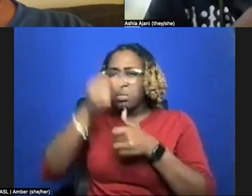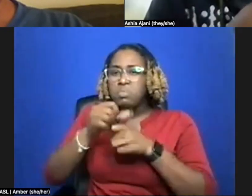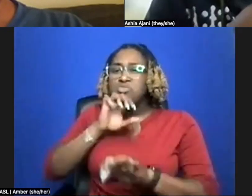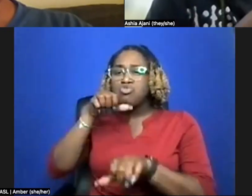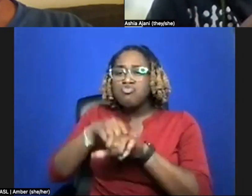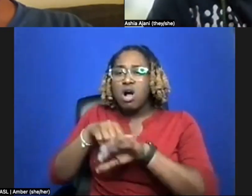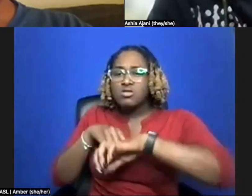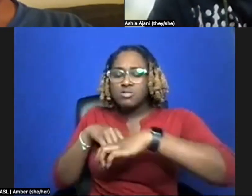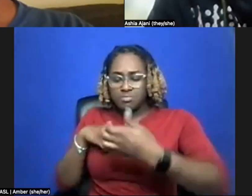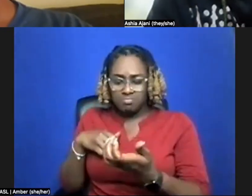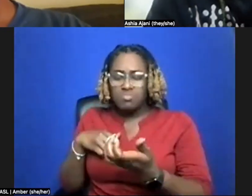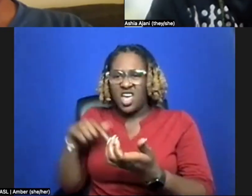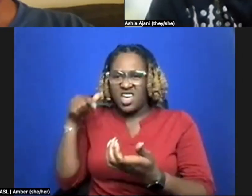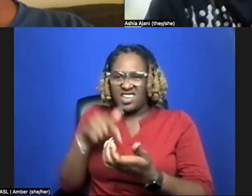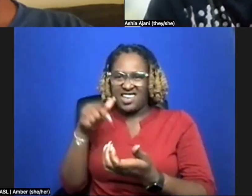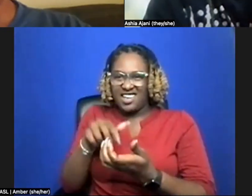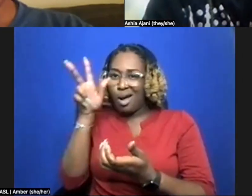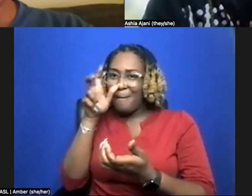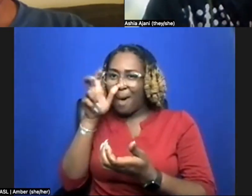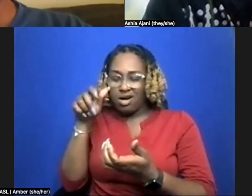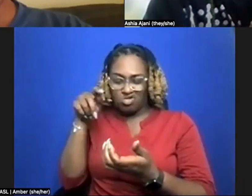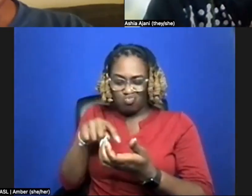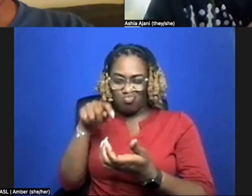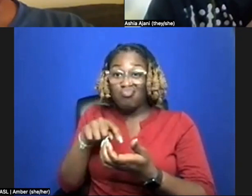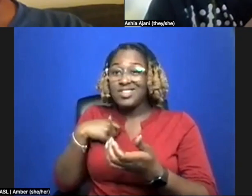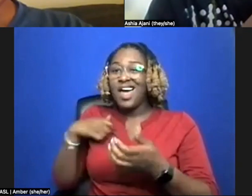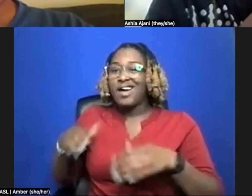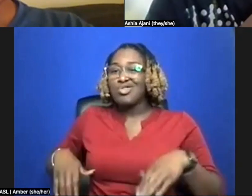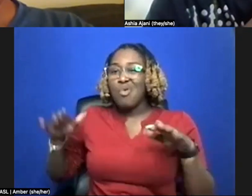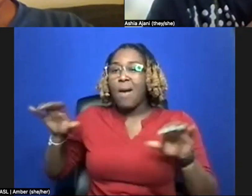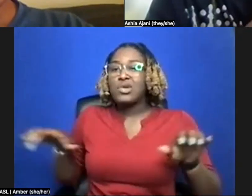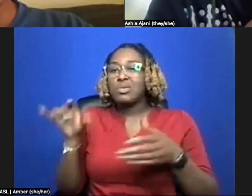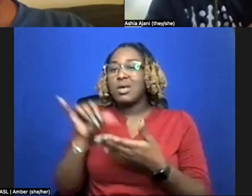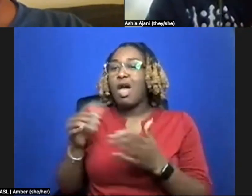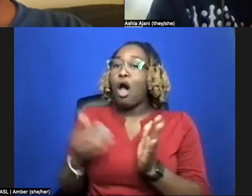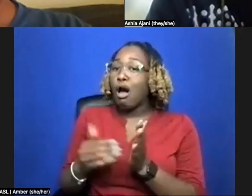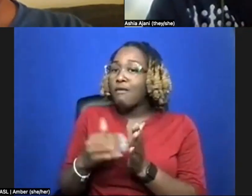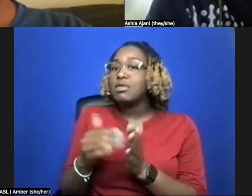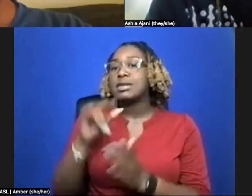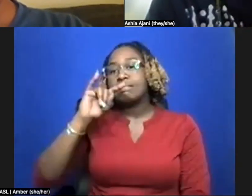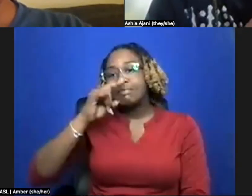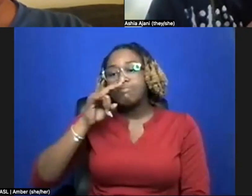because that's a lot of what I did when I was a kid. Because I was, I was an only child so I like